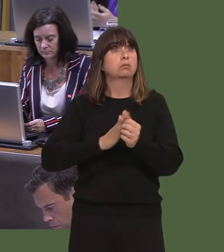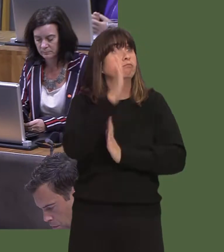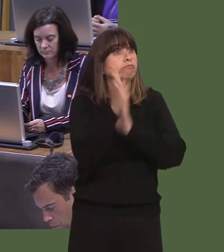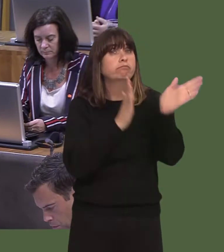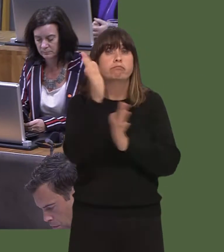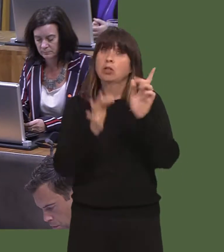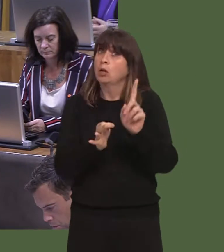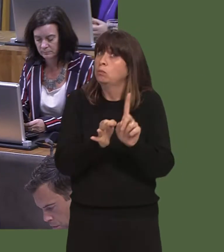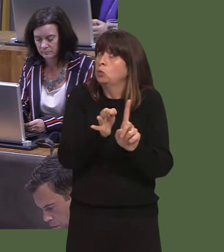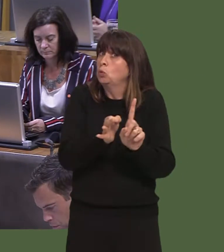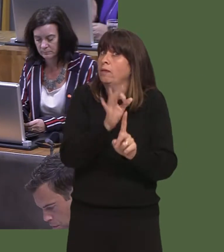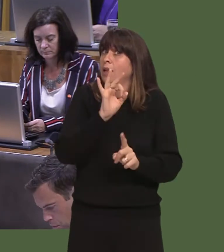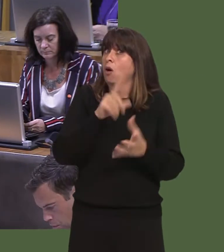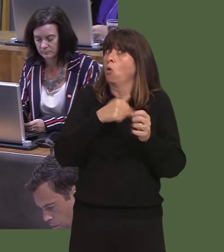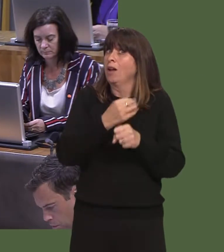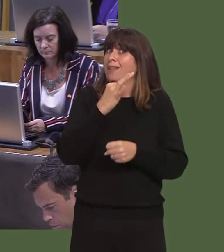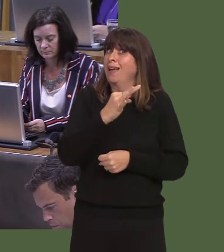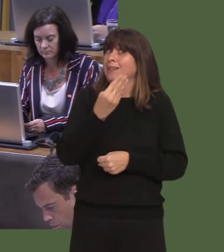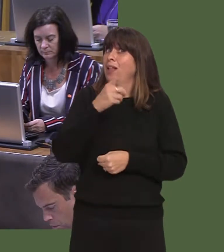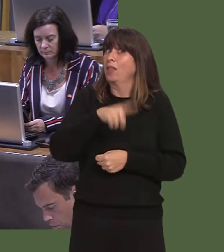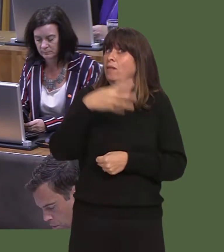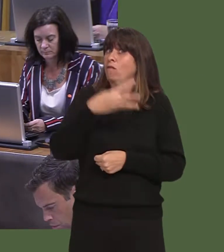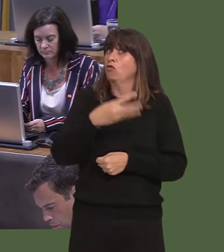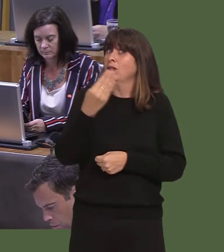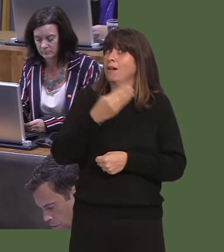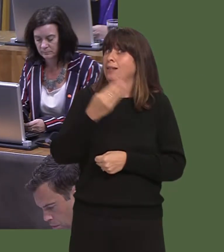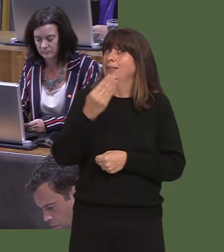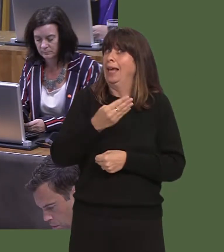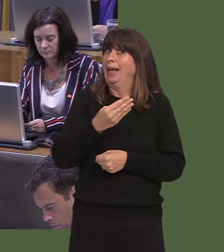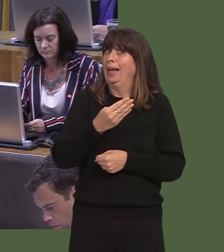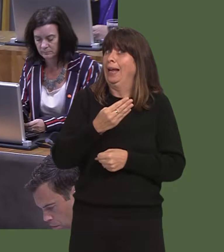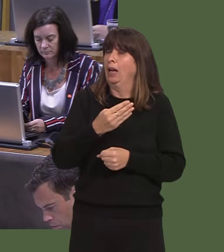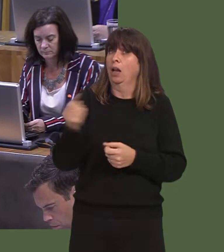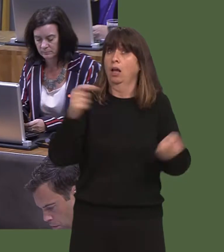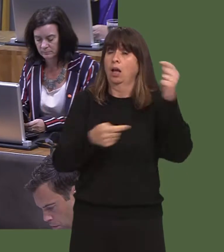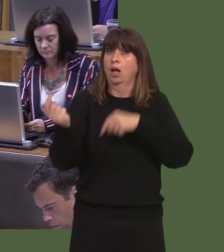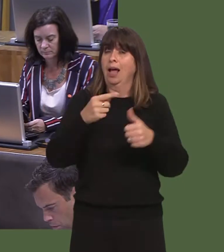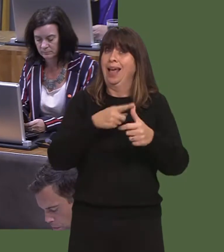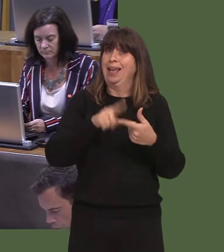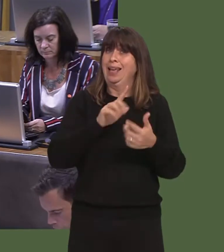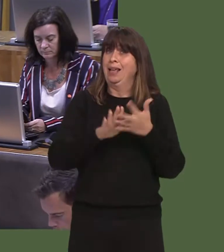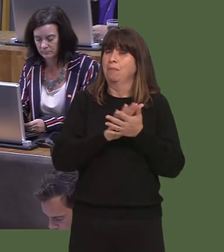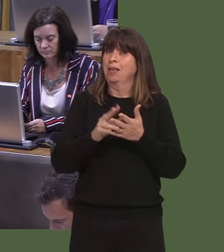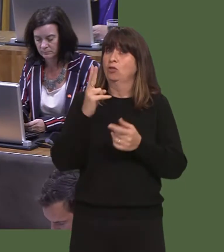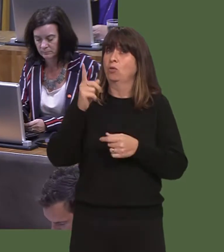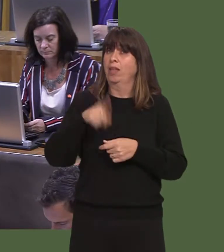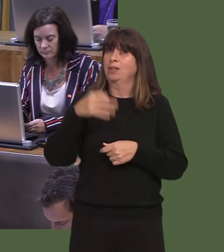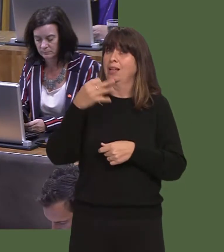I can tell her that, in August, there were 89,419 attendances at Welsh accident and emergency departments. That's an average of 2,884 attendances per day.